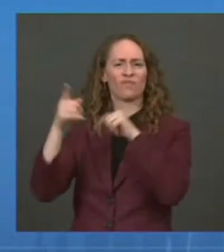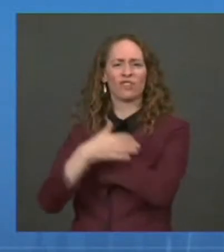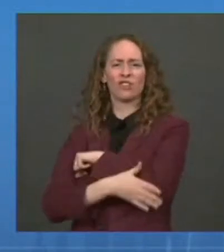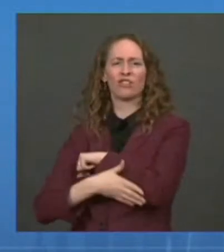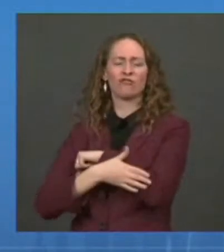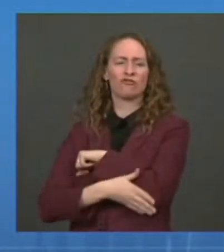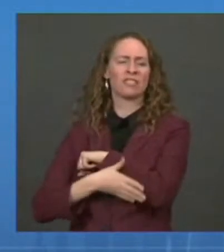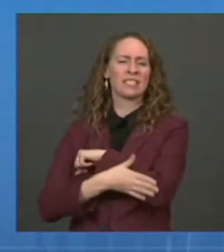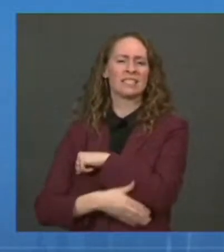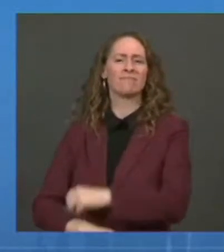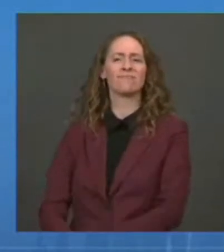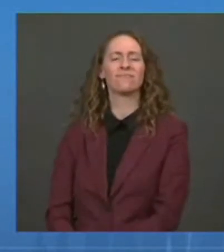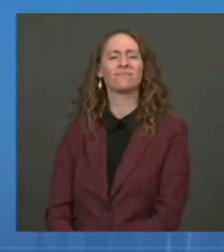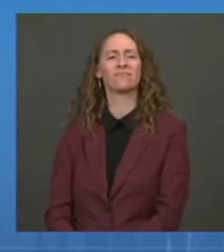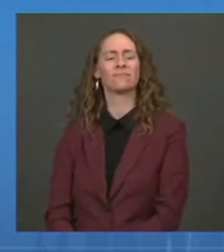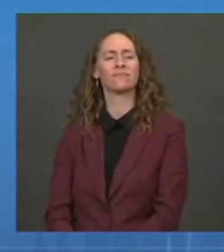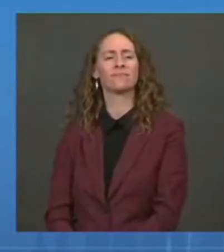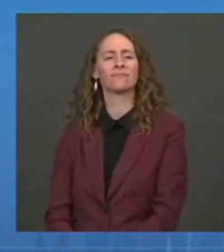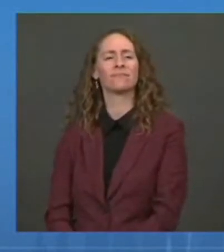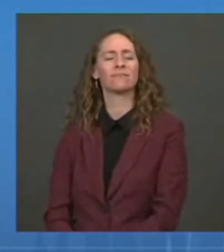THAT'S MORE VACCINES DONATED